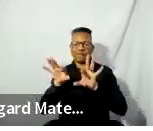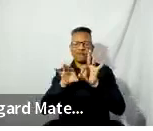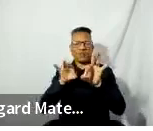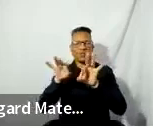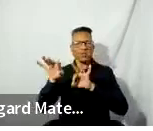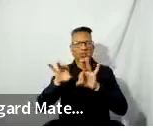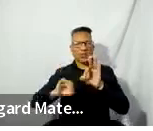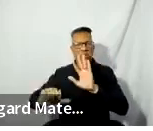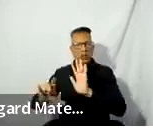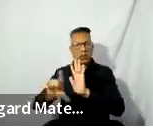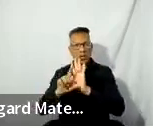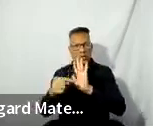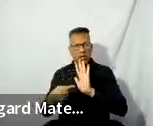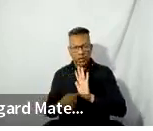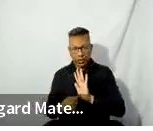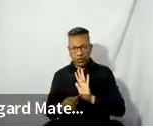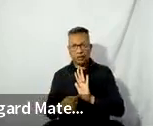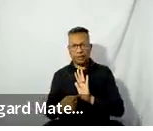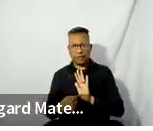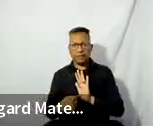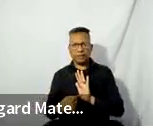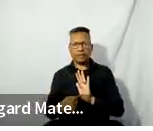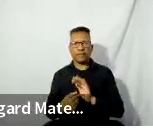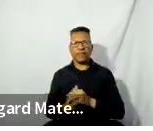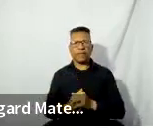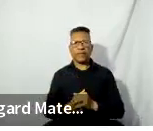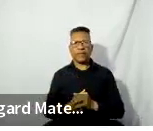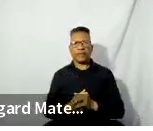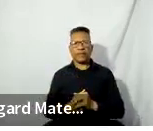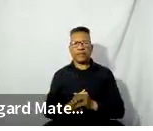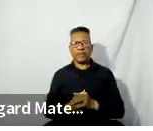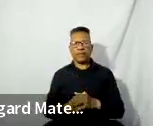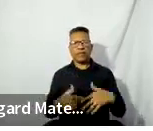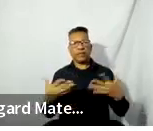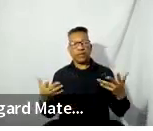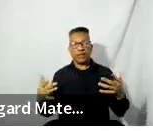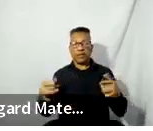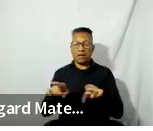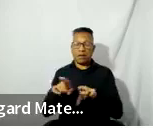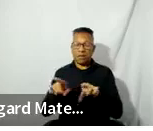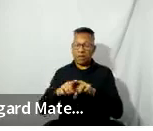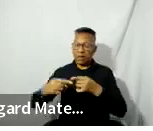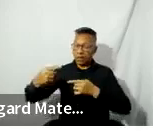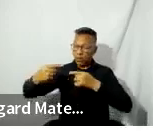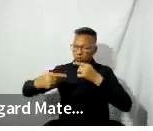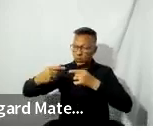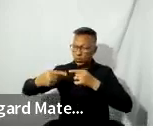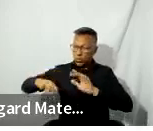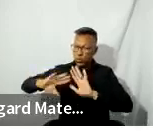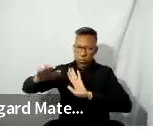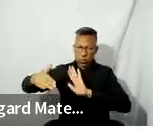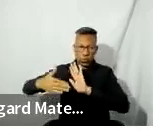the formulation of the law and we discussion discussion of it, we see discussion of it, we see that there